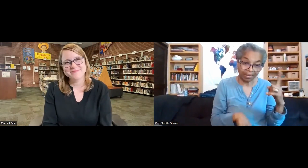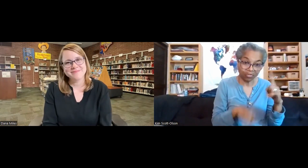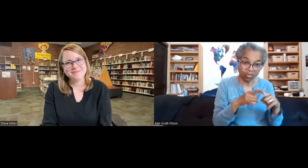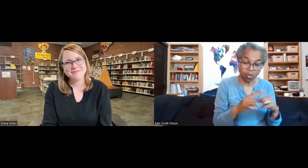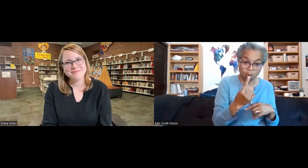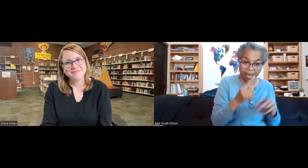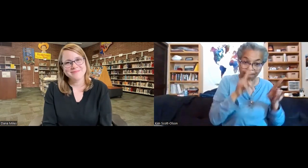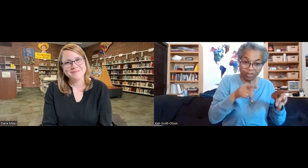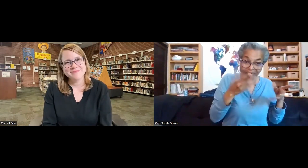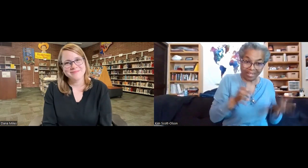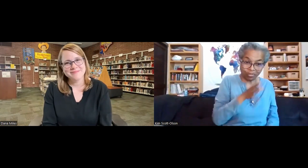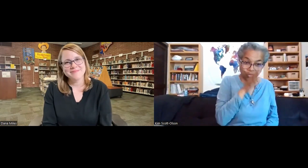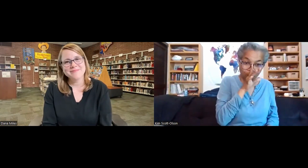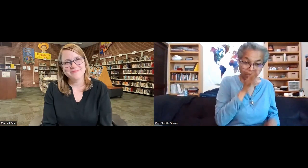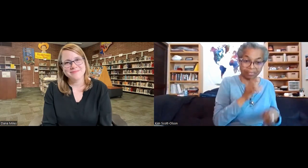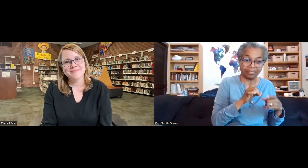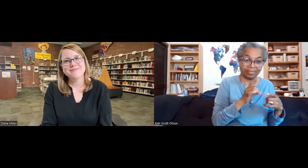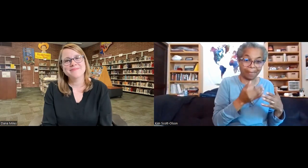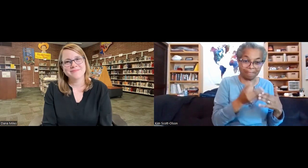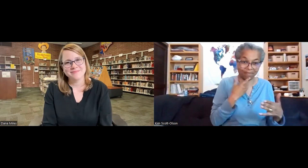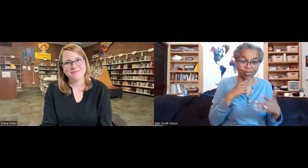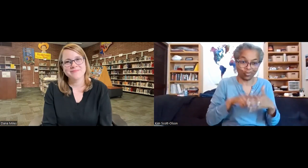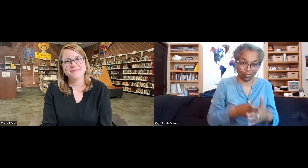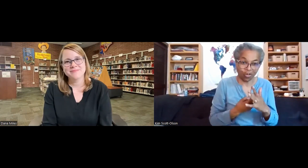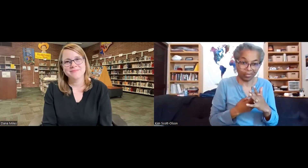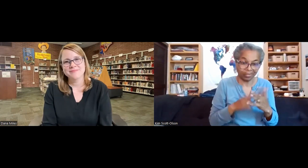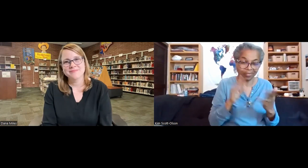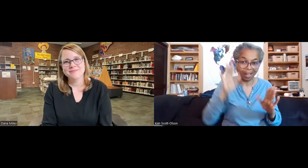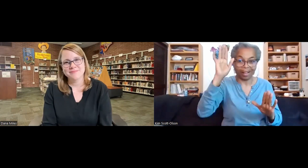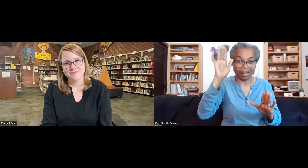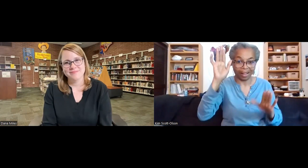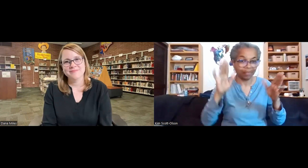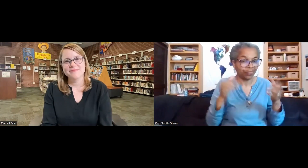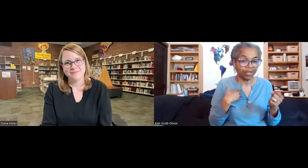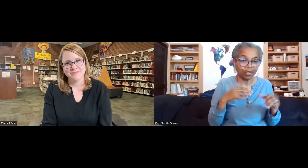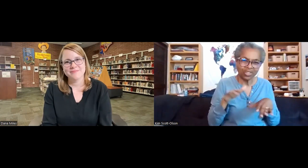Wait until another person is finished speaking before you start.